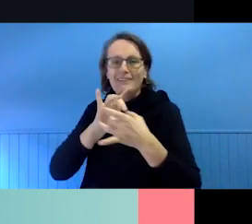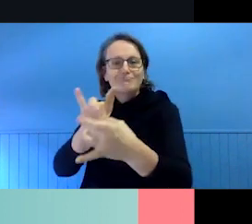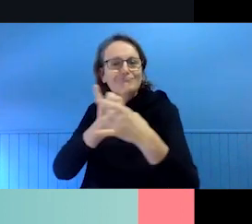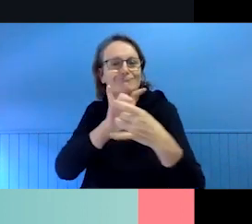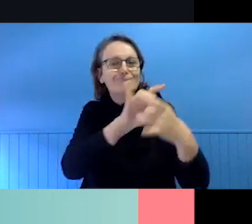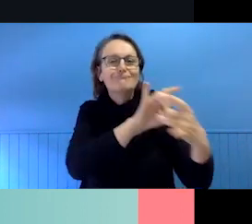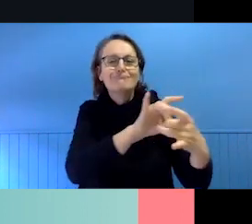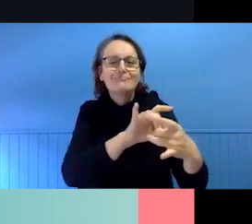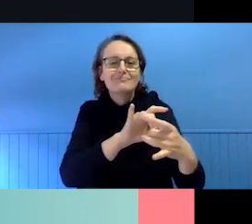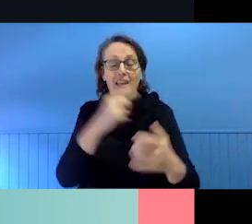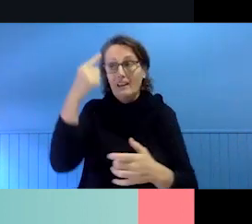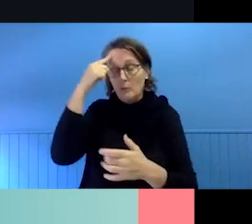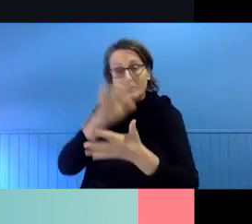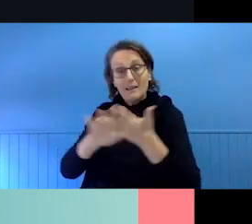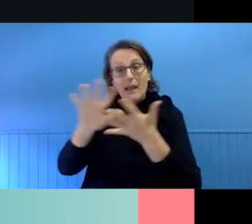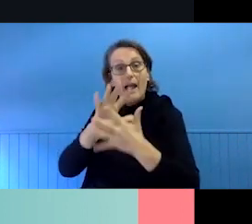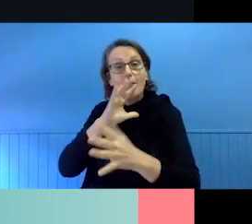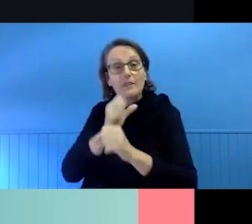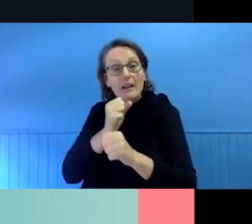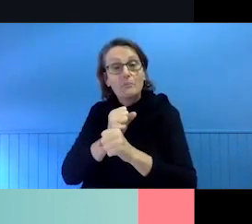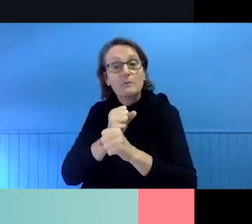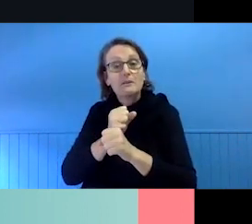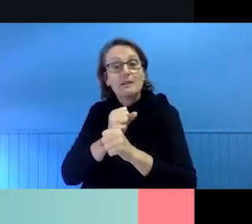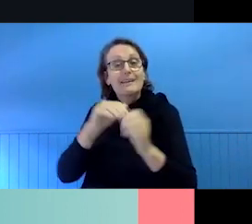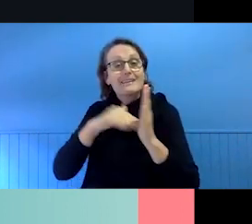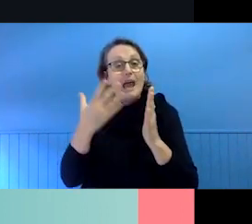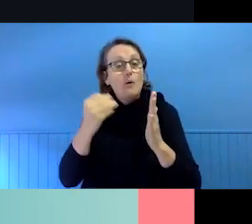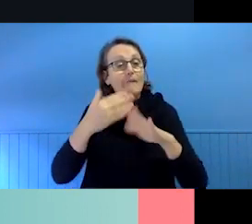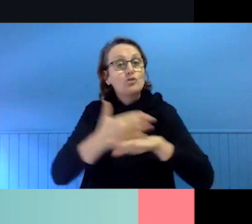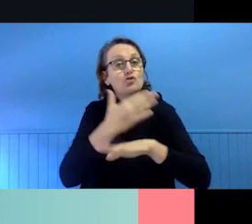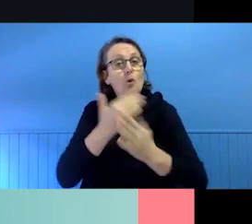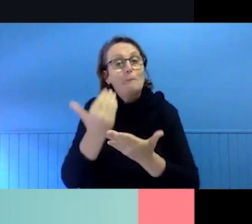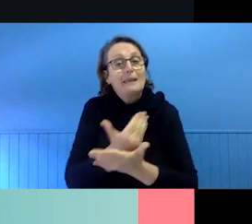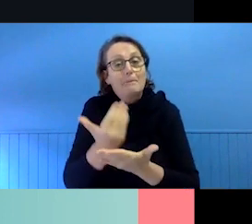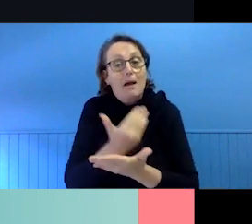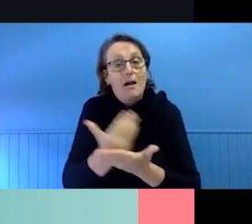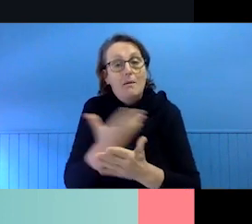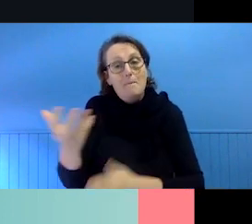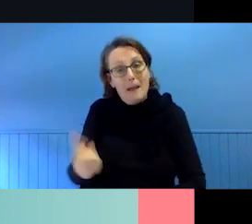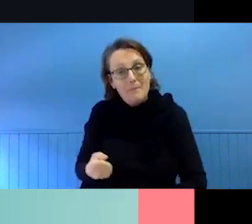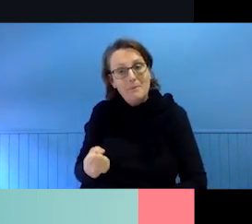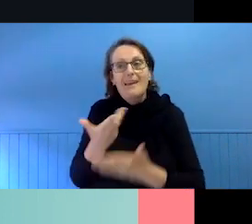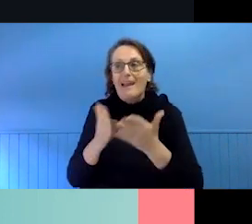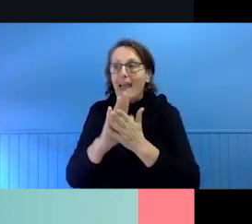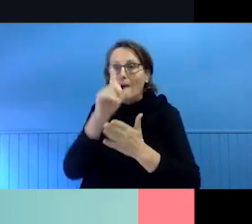think about how the government has put workers on JobKeeper to keep them connected to their employer, so thinking about how you can put your